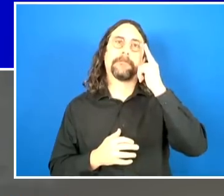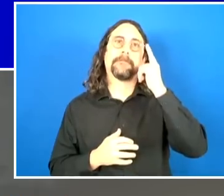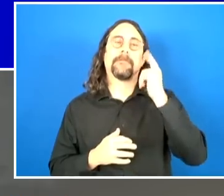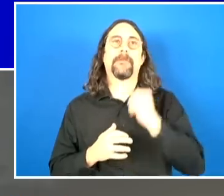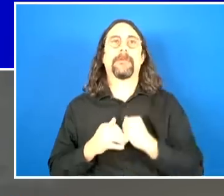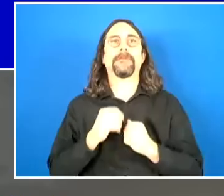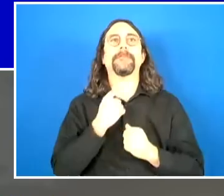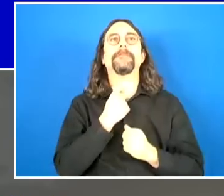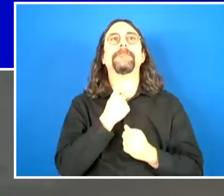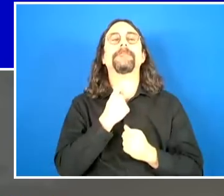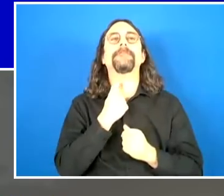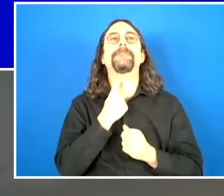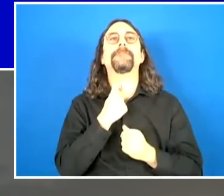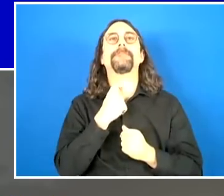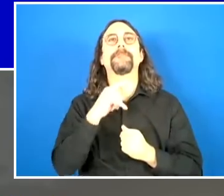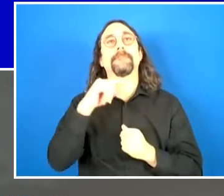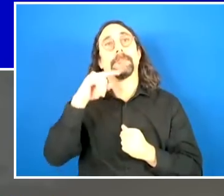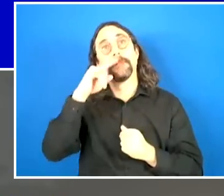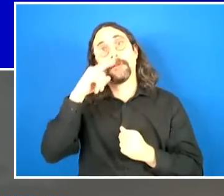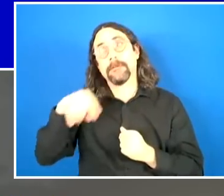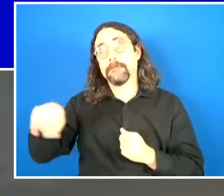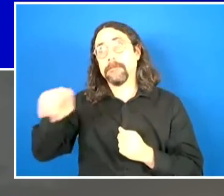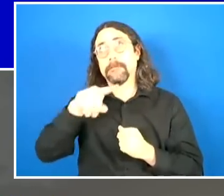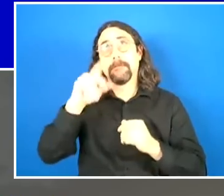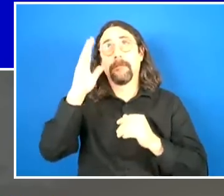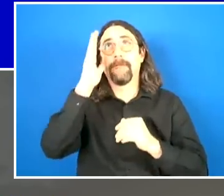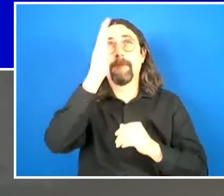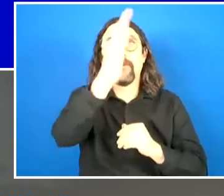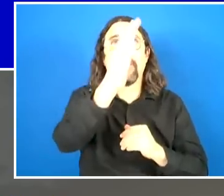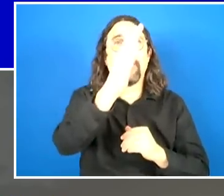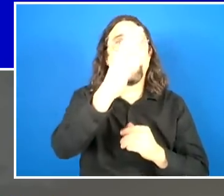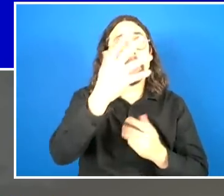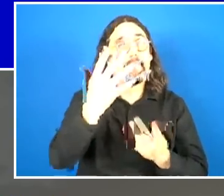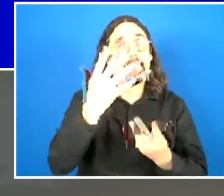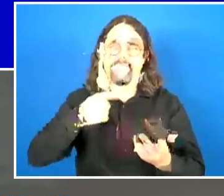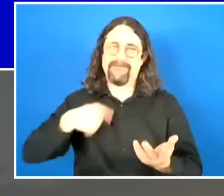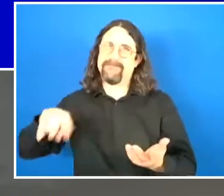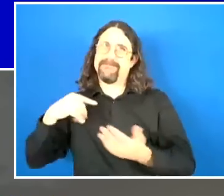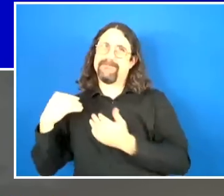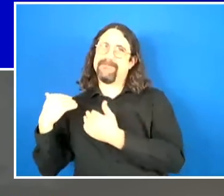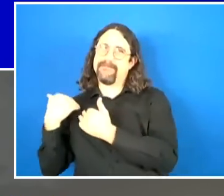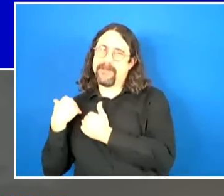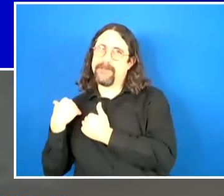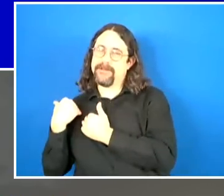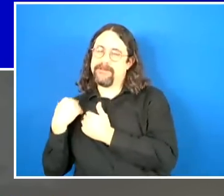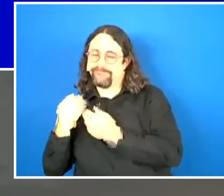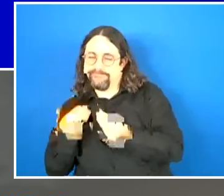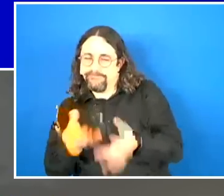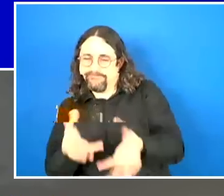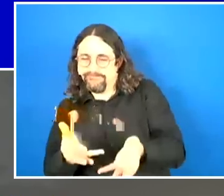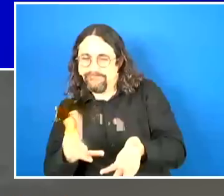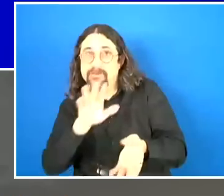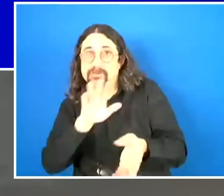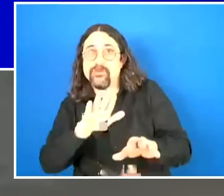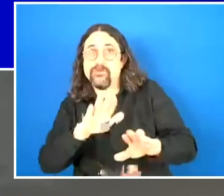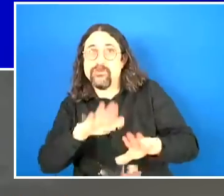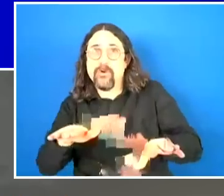THE FUTURE. AND MAKE THEM AS STRONG AS THEY CAN BE TO GIVE THEM THE BEST EDUCATION THEY CAN. THIS I AS MOMENT, A HORRIBLE